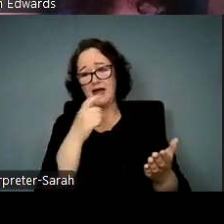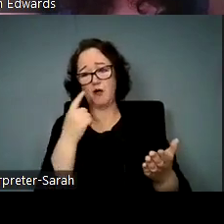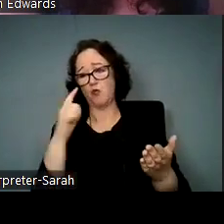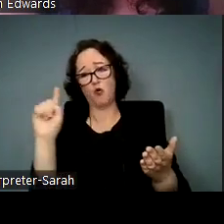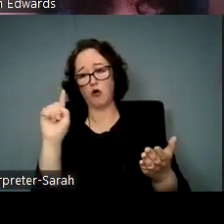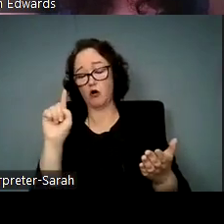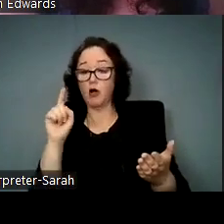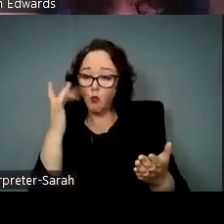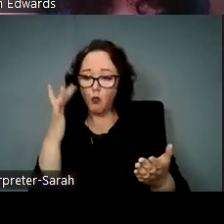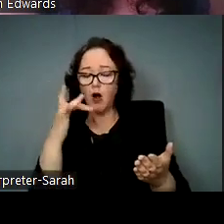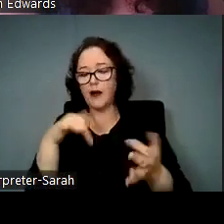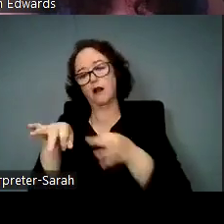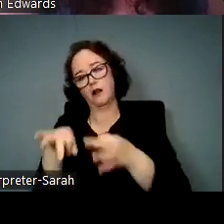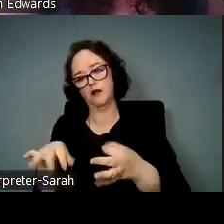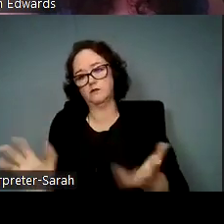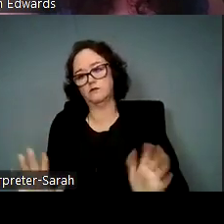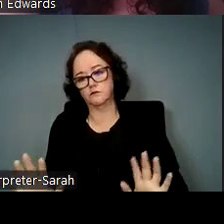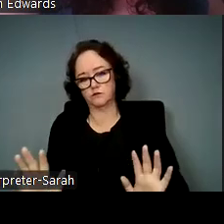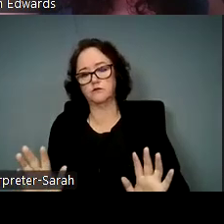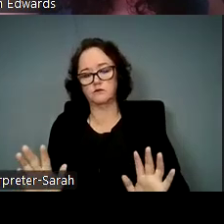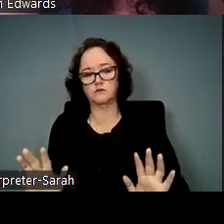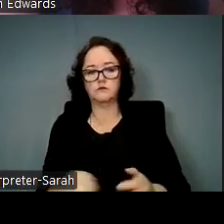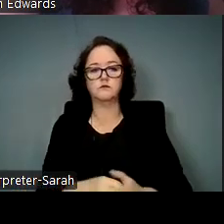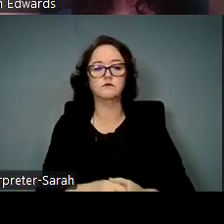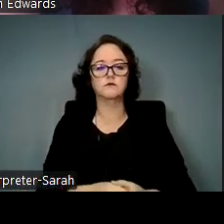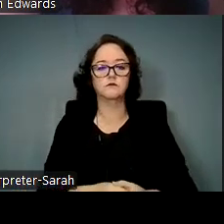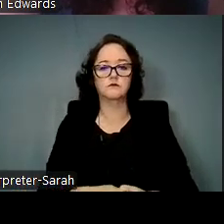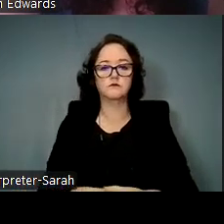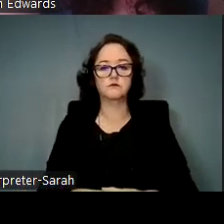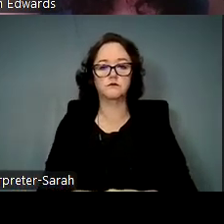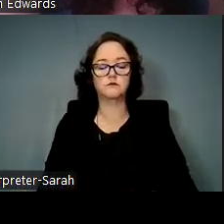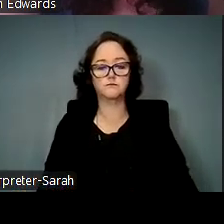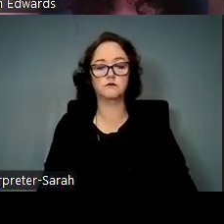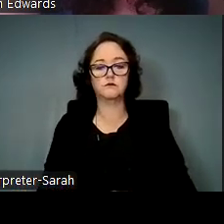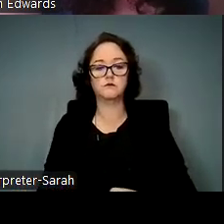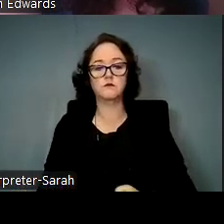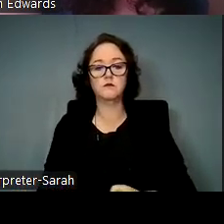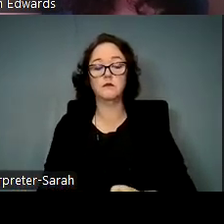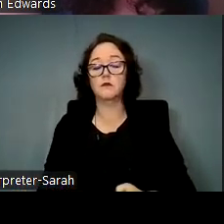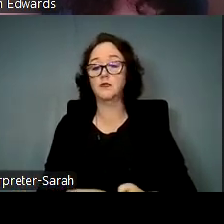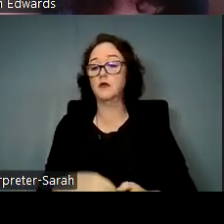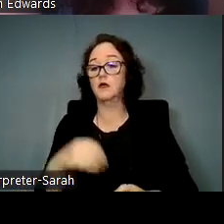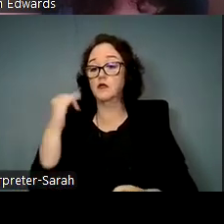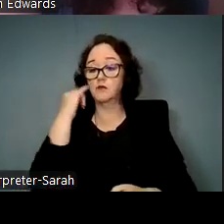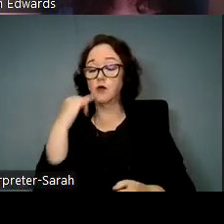to anything that's been changed in the waiver and is officially up for comment, the more effective you can be. But, I